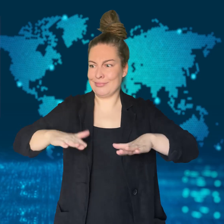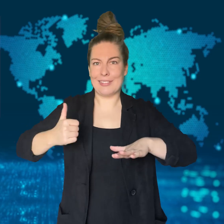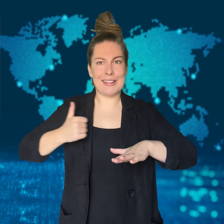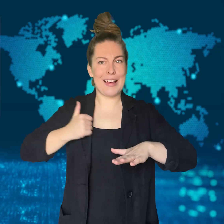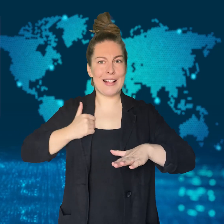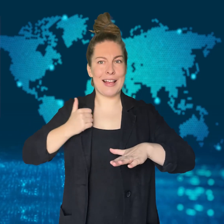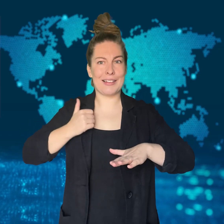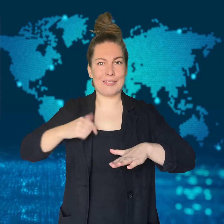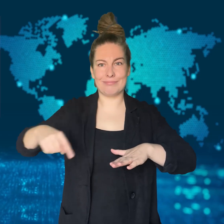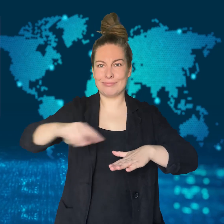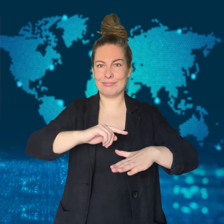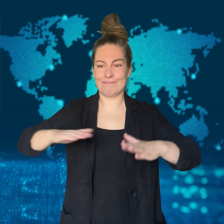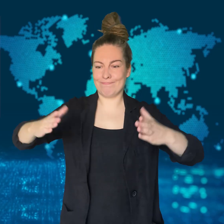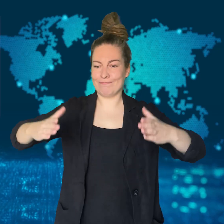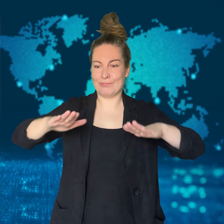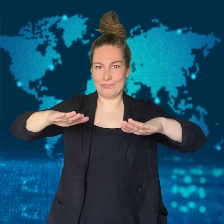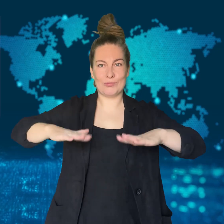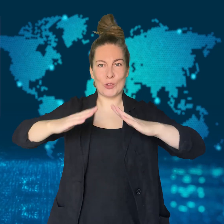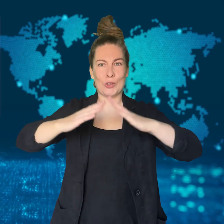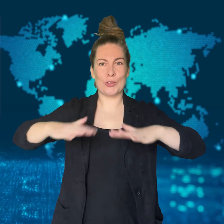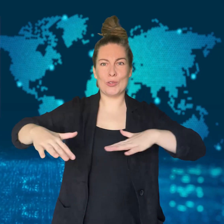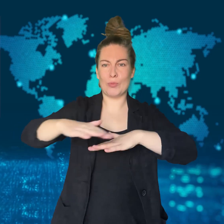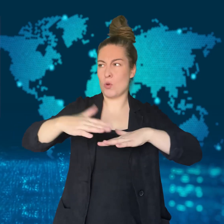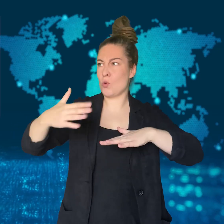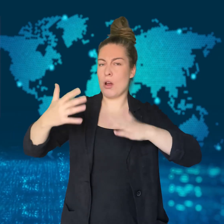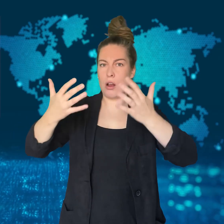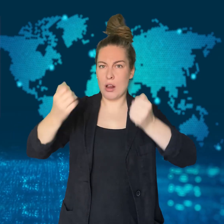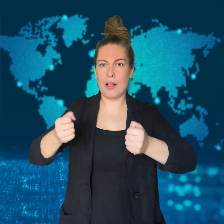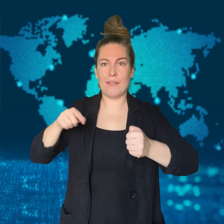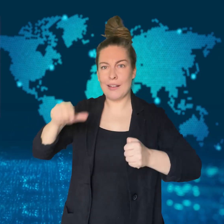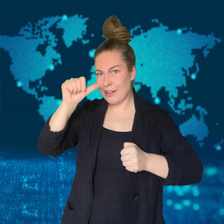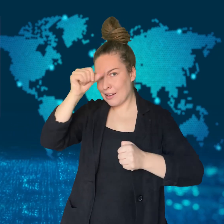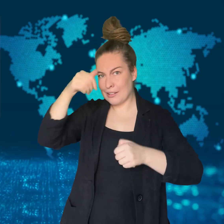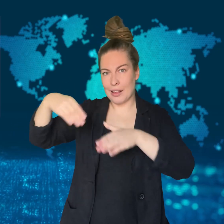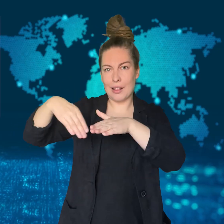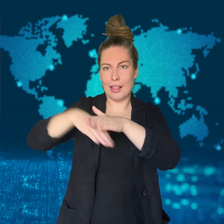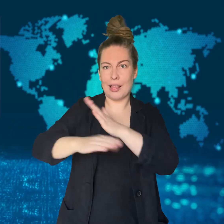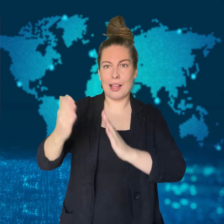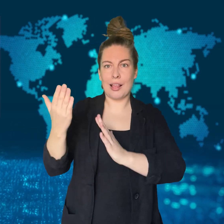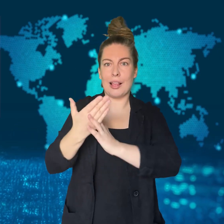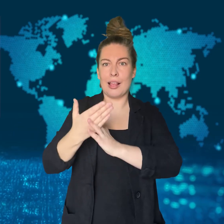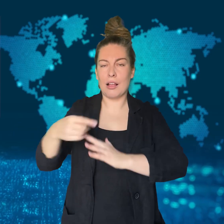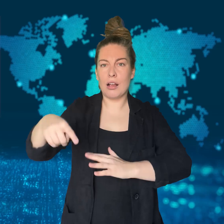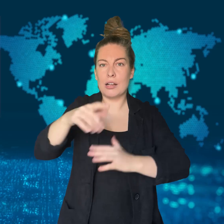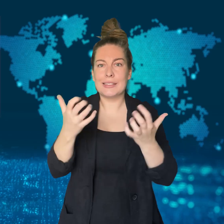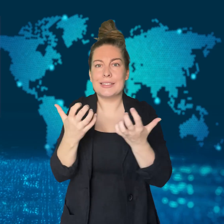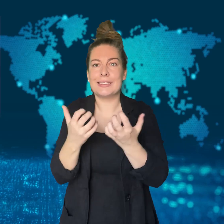the "significant threat to public safety in our country."